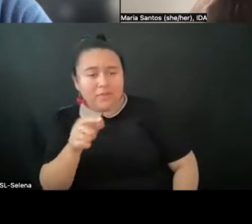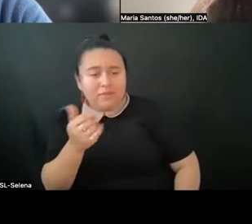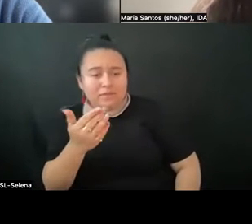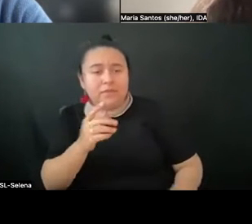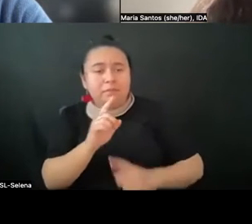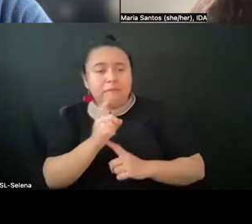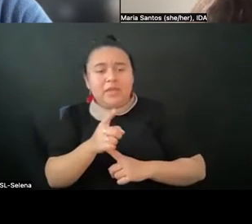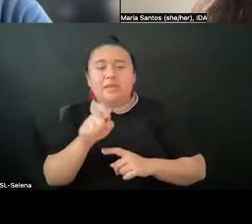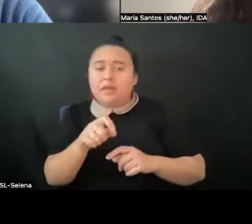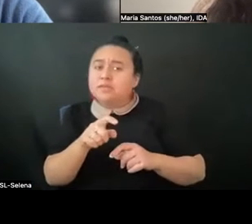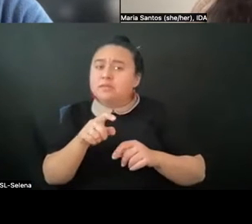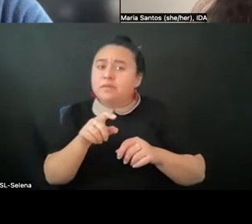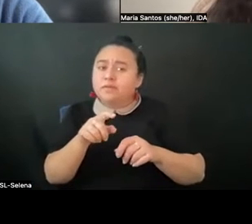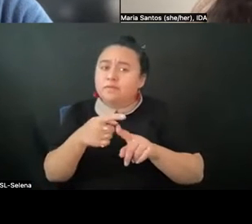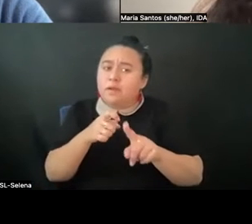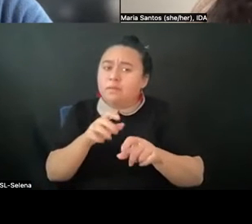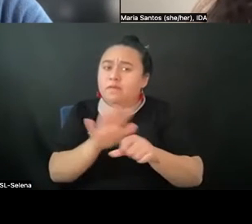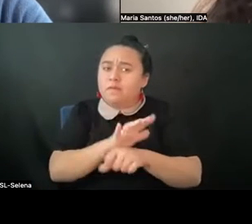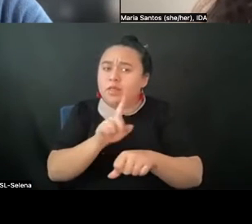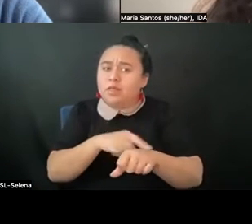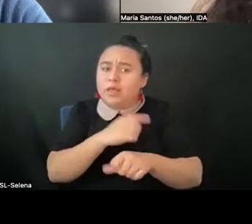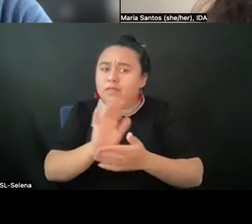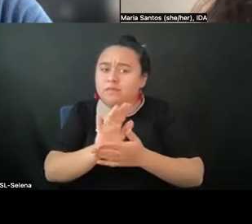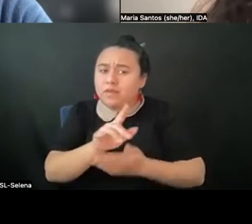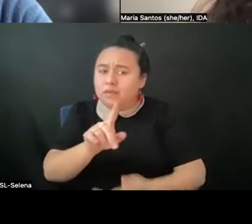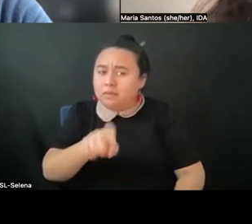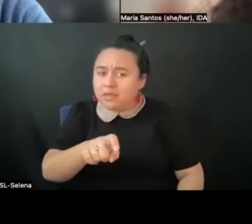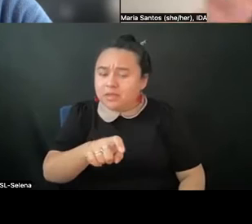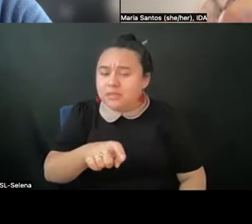film? And I will just say there are two different work samples.